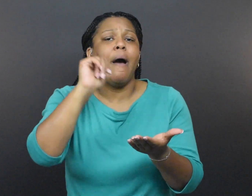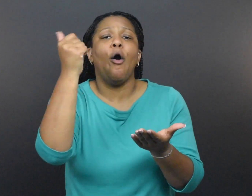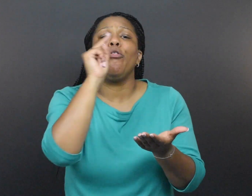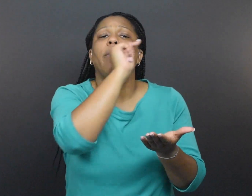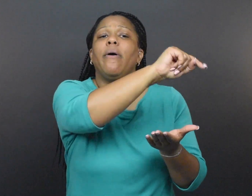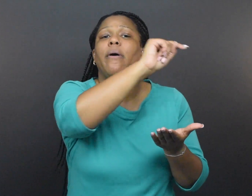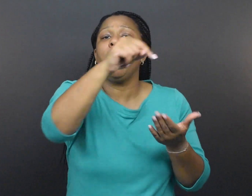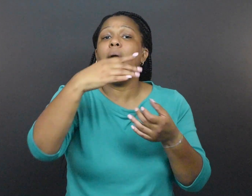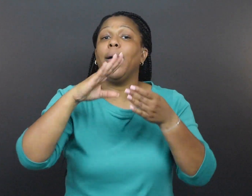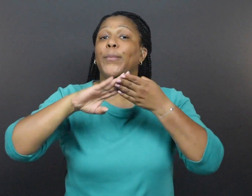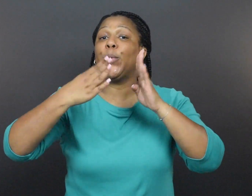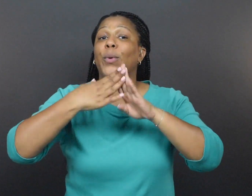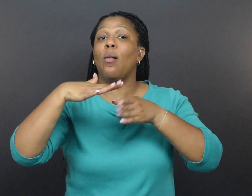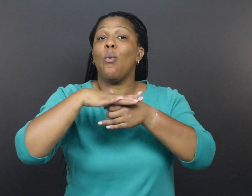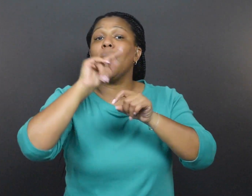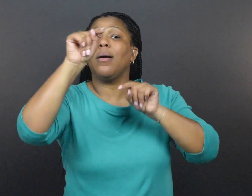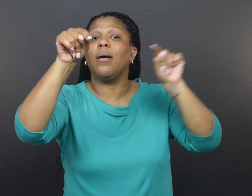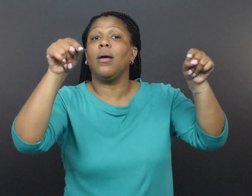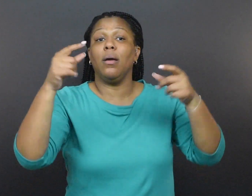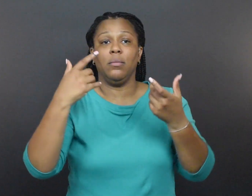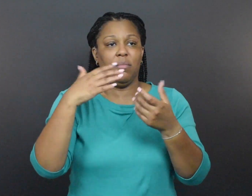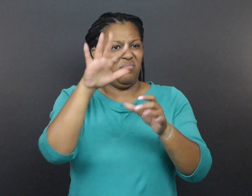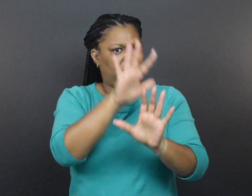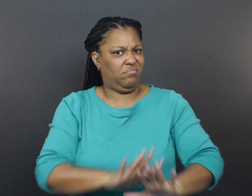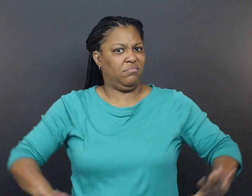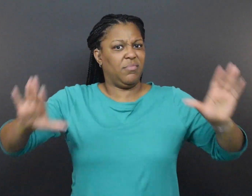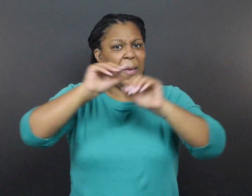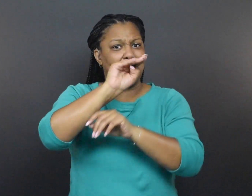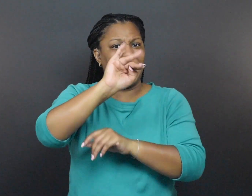other community locations around Minnesota. •